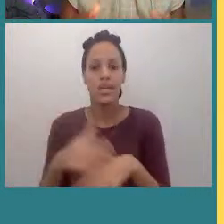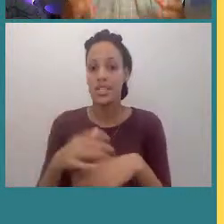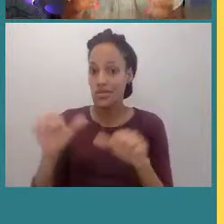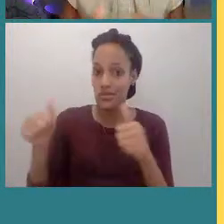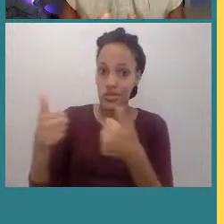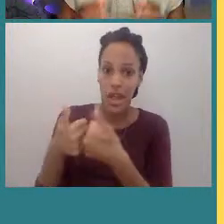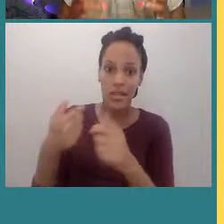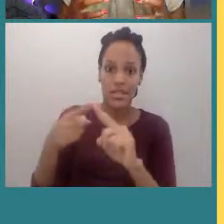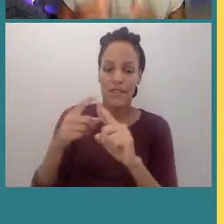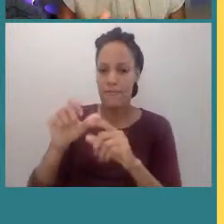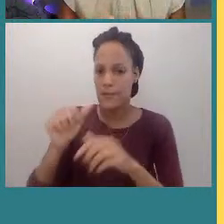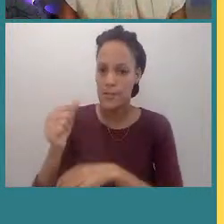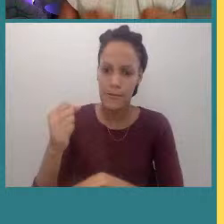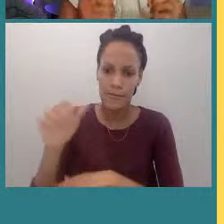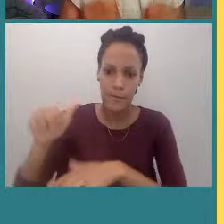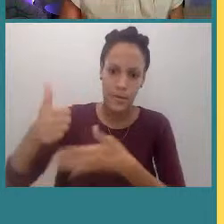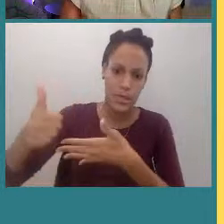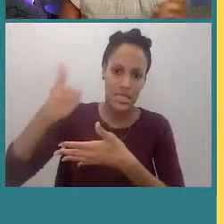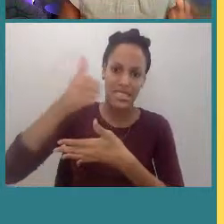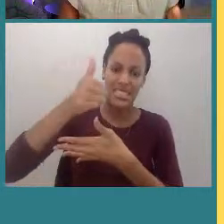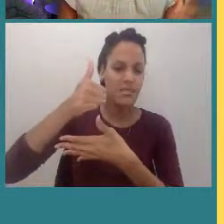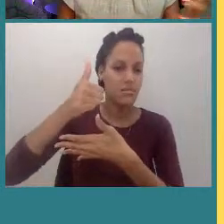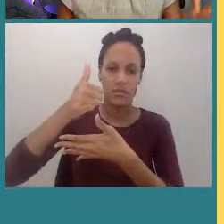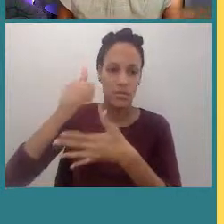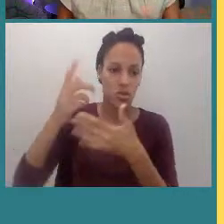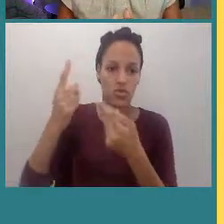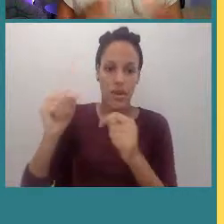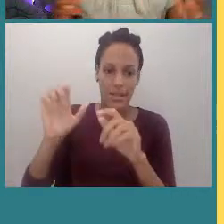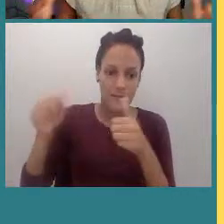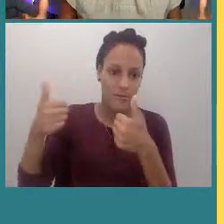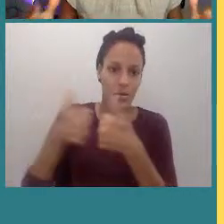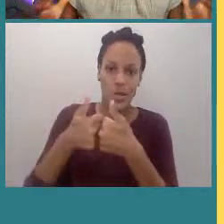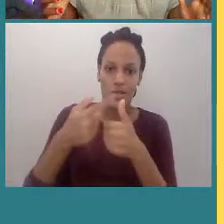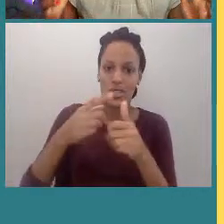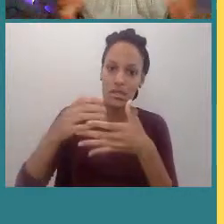and all of that necessary stuff that we need to you (correction) be doing.